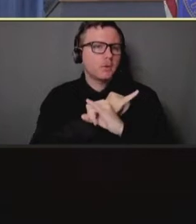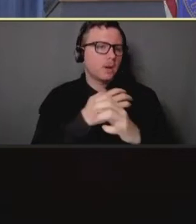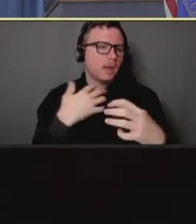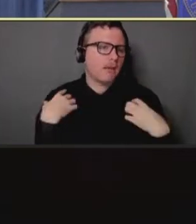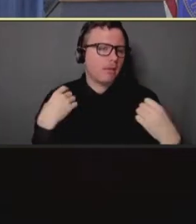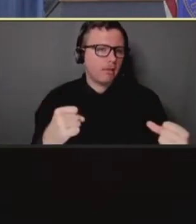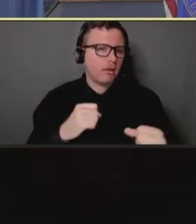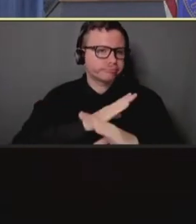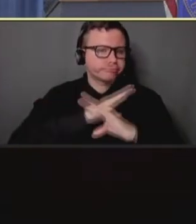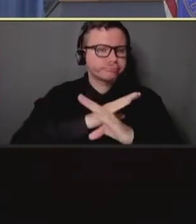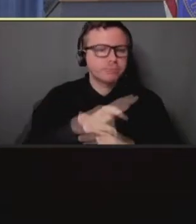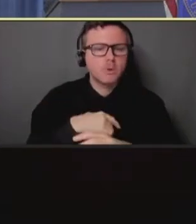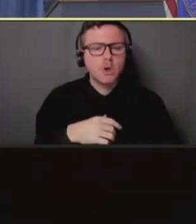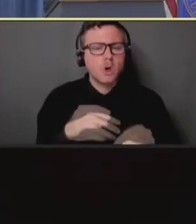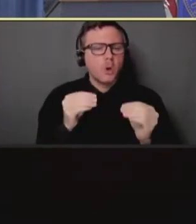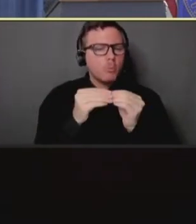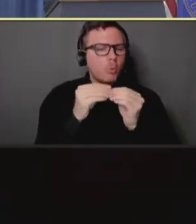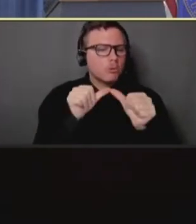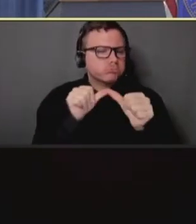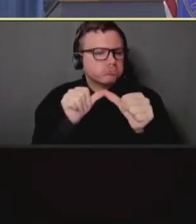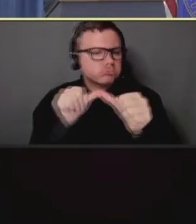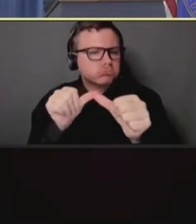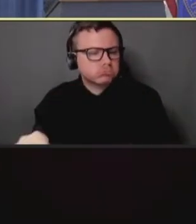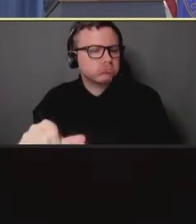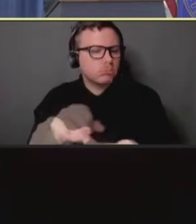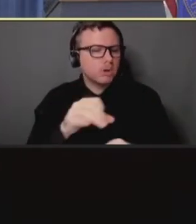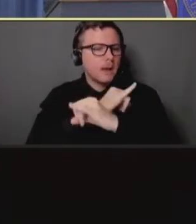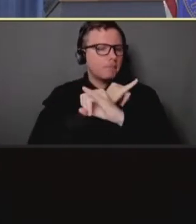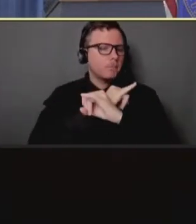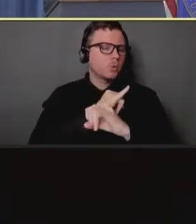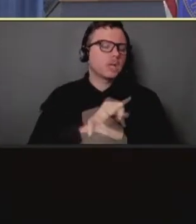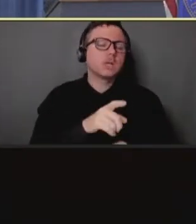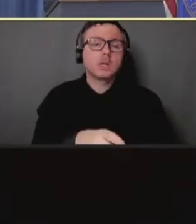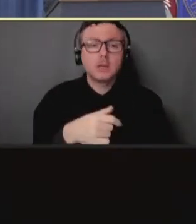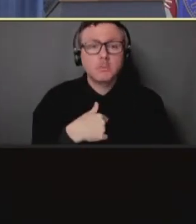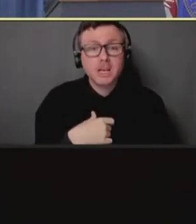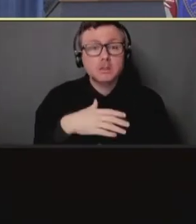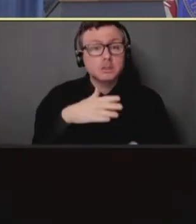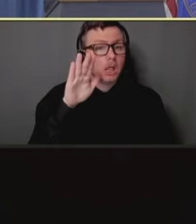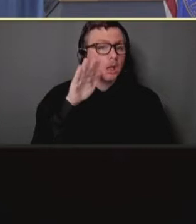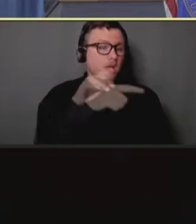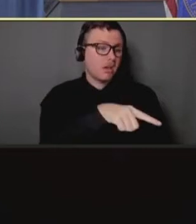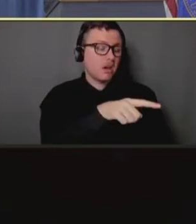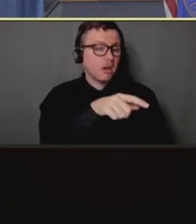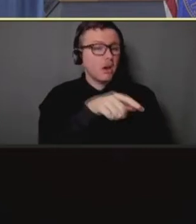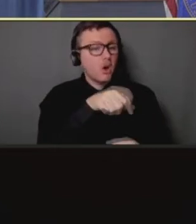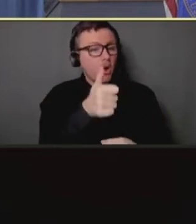it. The vaccine, of course, was less expensive to produce much easier, to administer on sugar